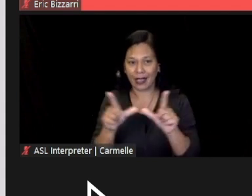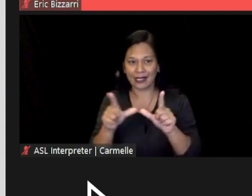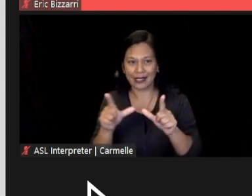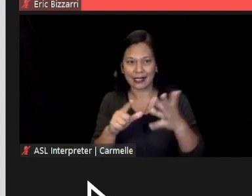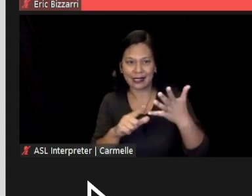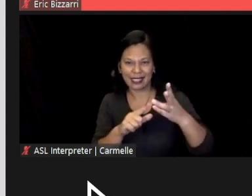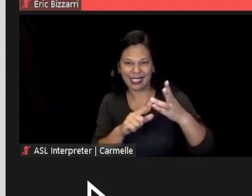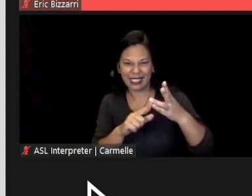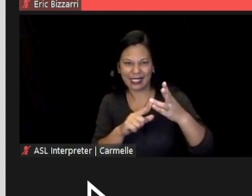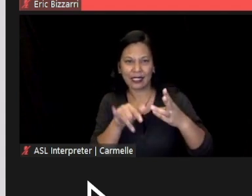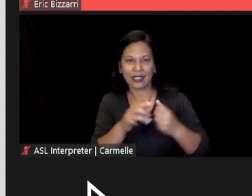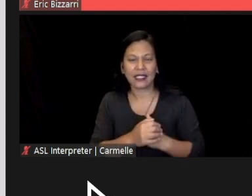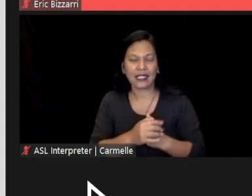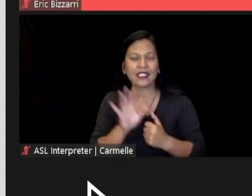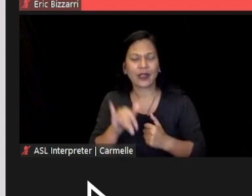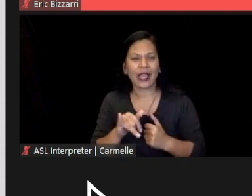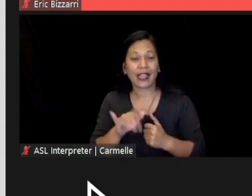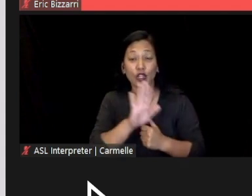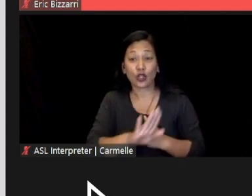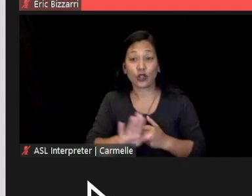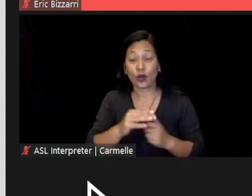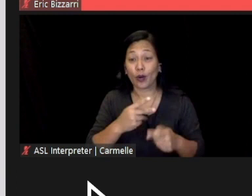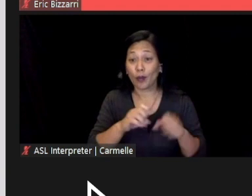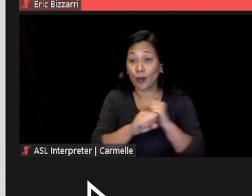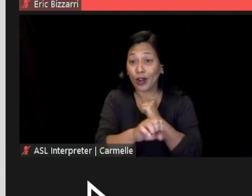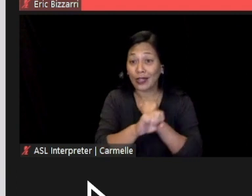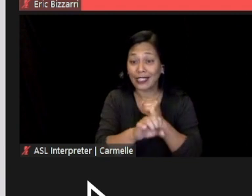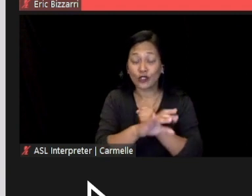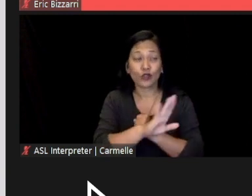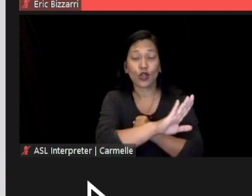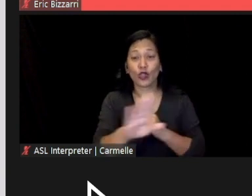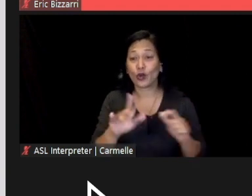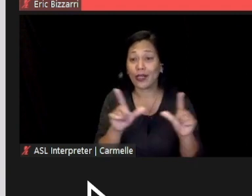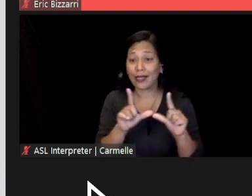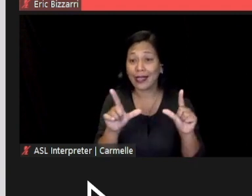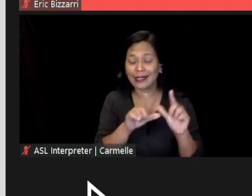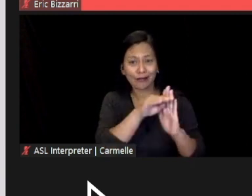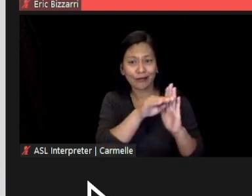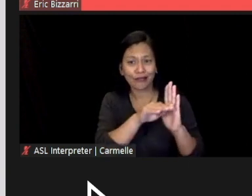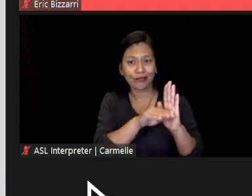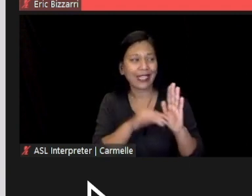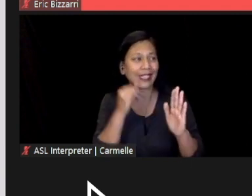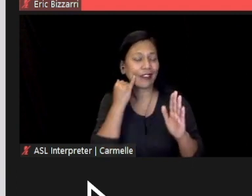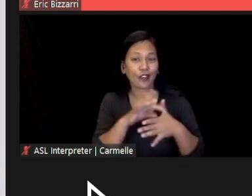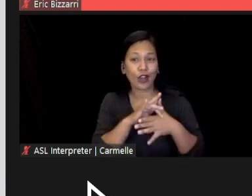And so broadcasters again, on their licensing patterns on if they, you know, uh, licensed content from diverse